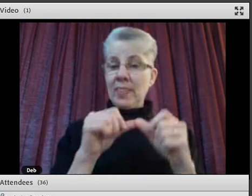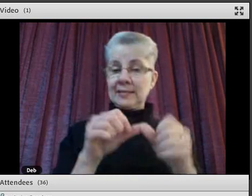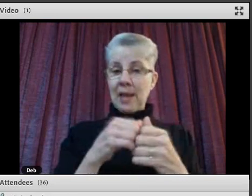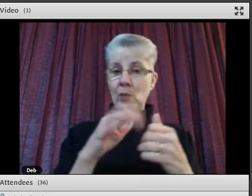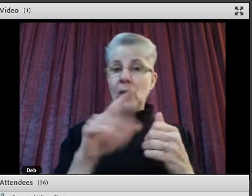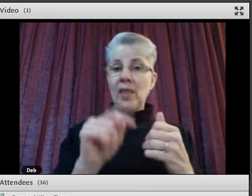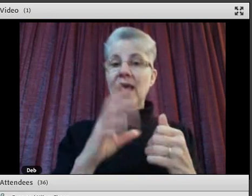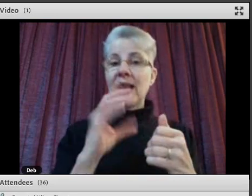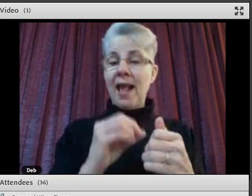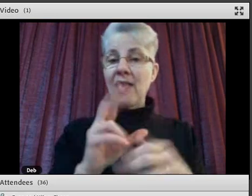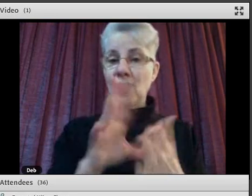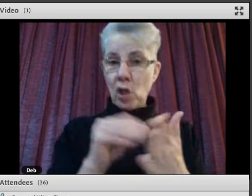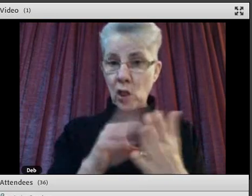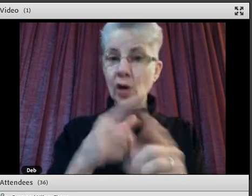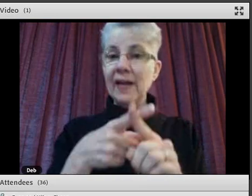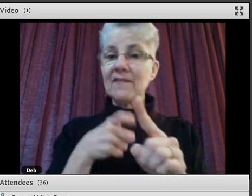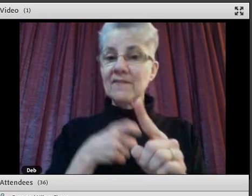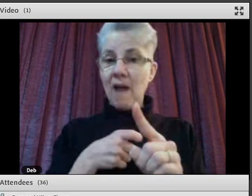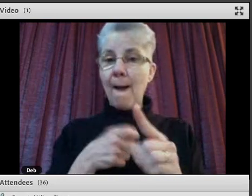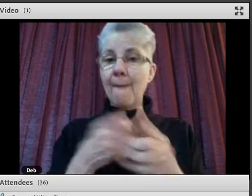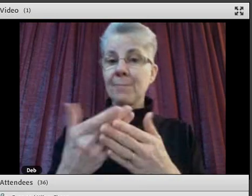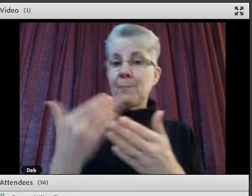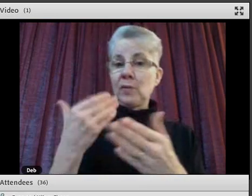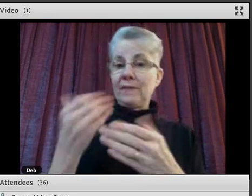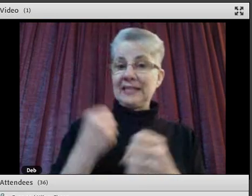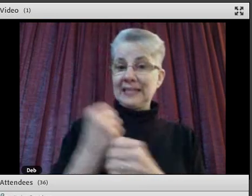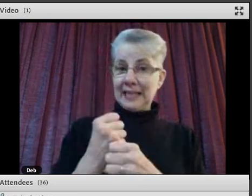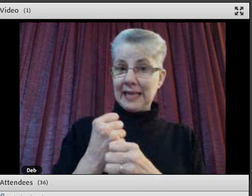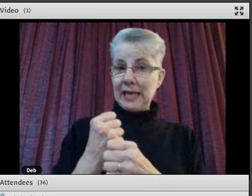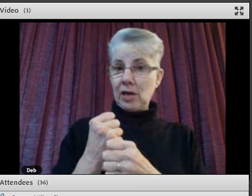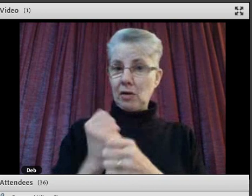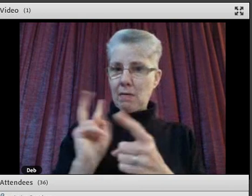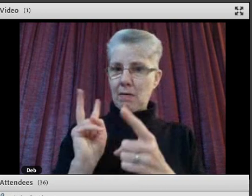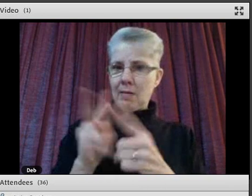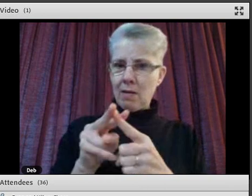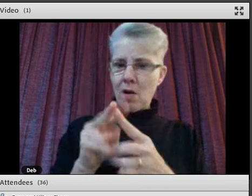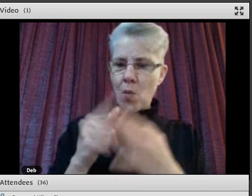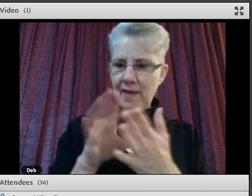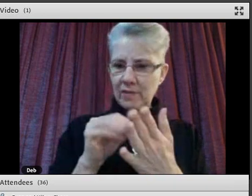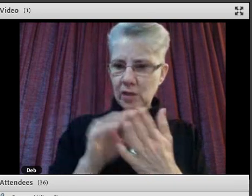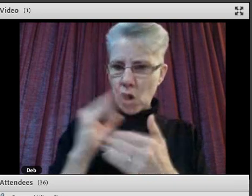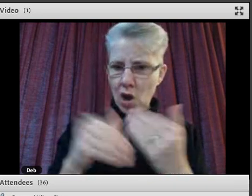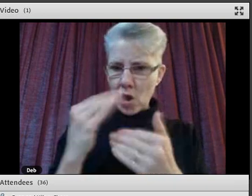and when they learn from the previous year and went from there and learned from their --